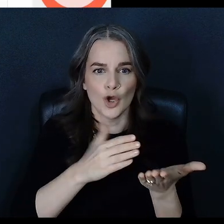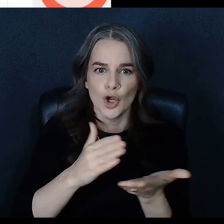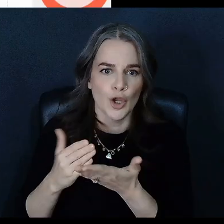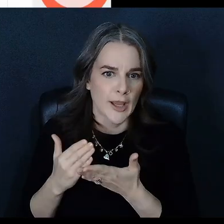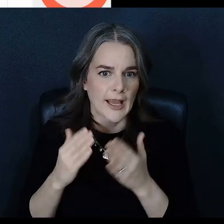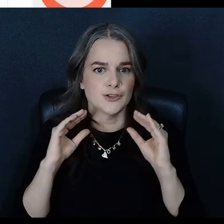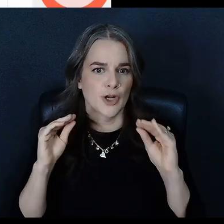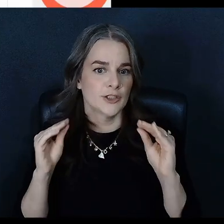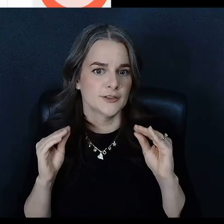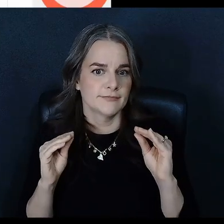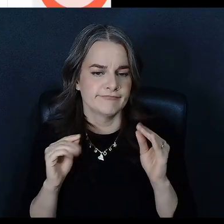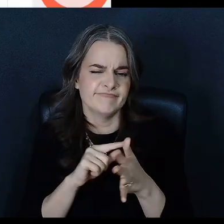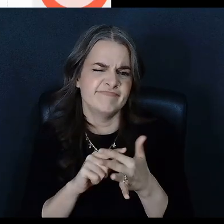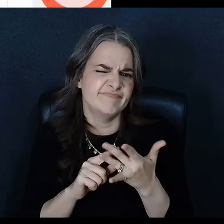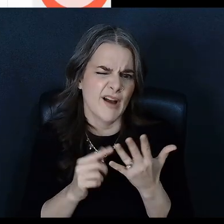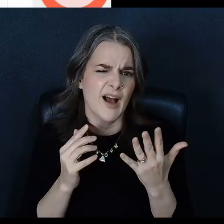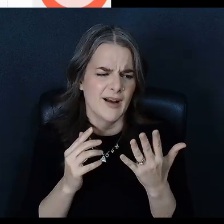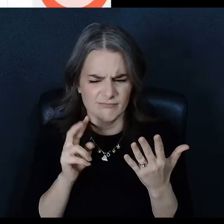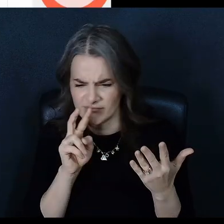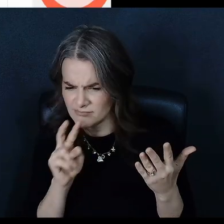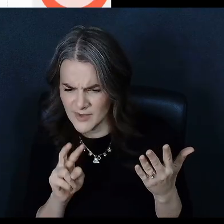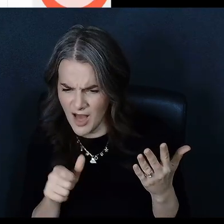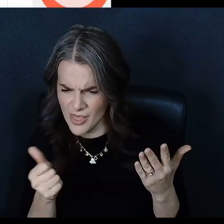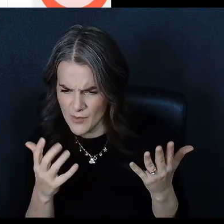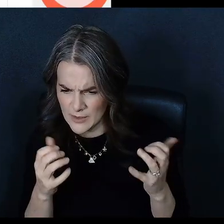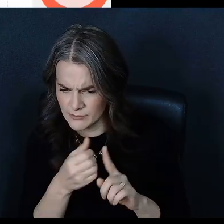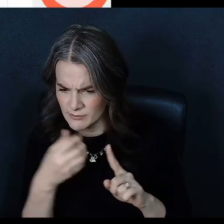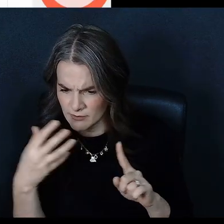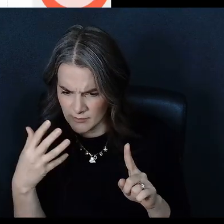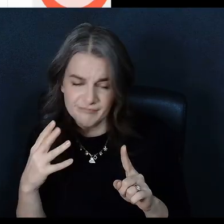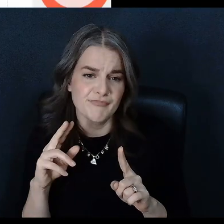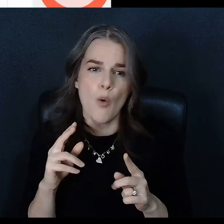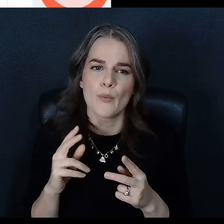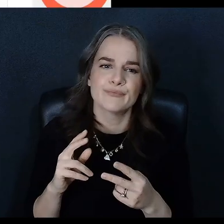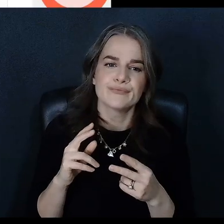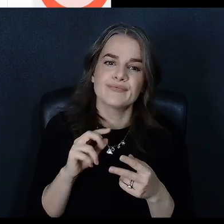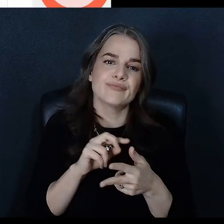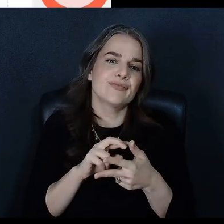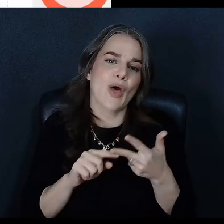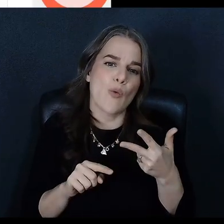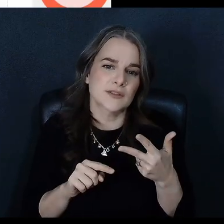but no, those are the ones I want to hit on. Those become part of how we can use these tools to be